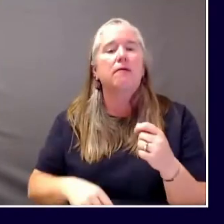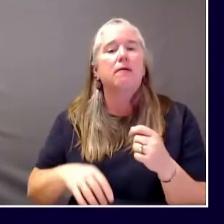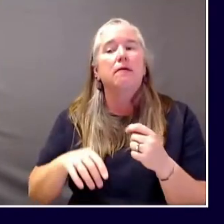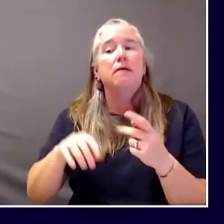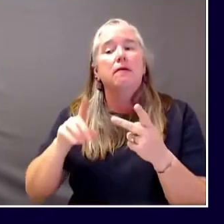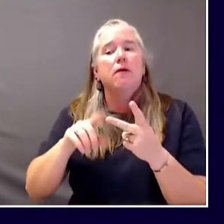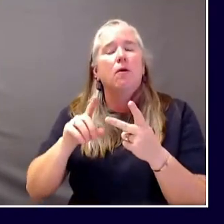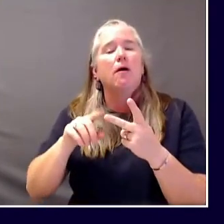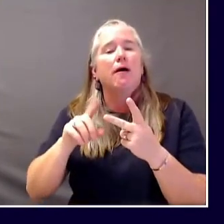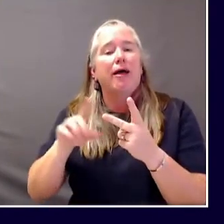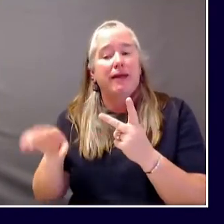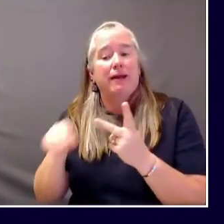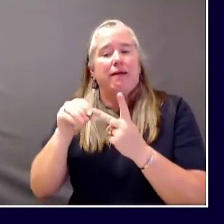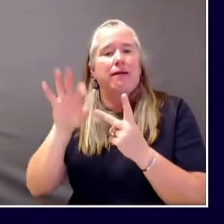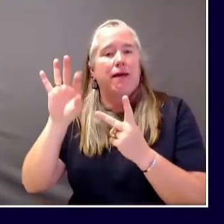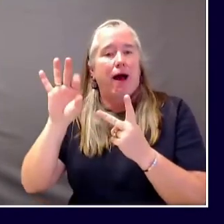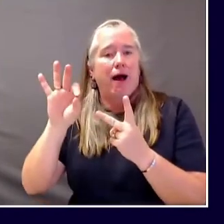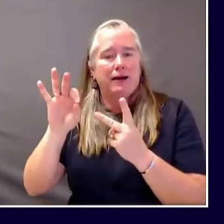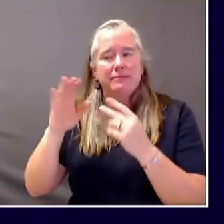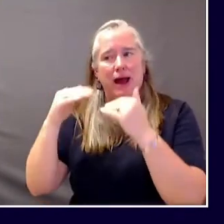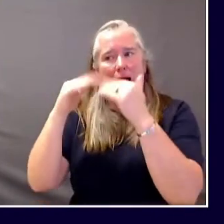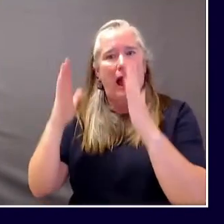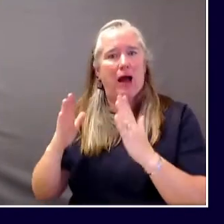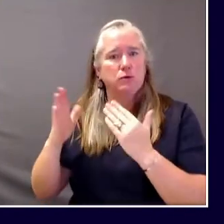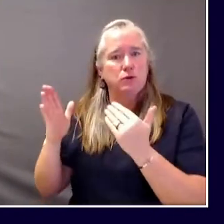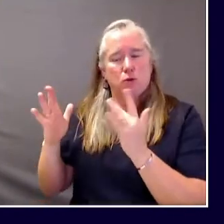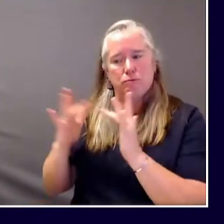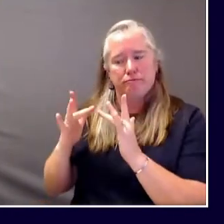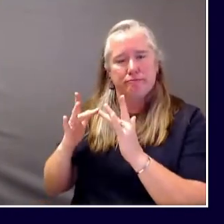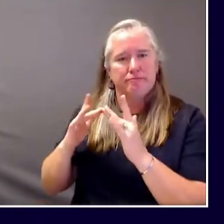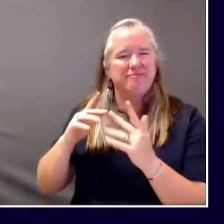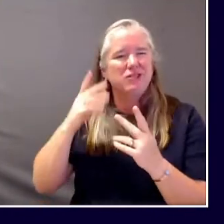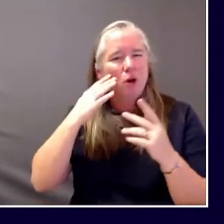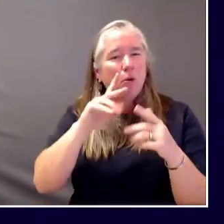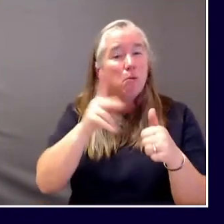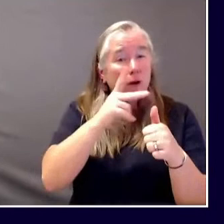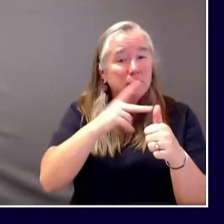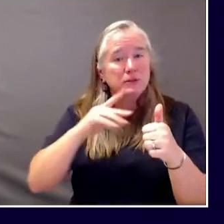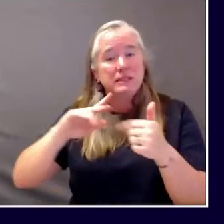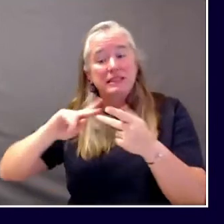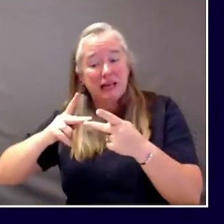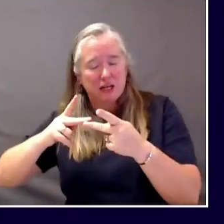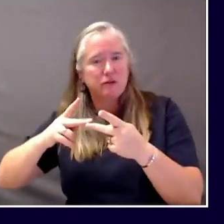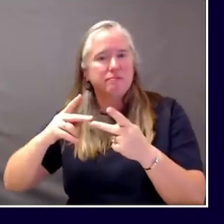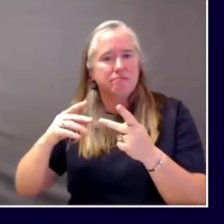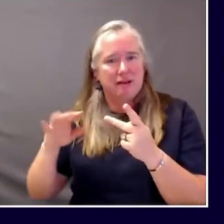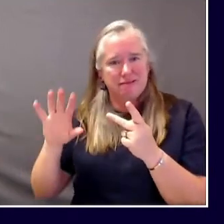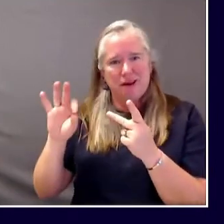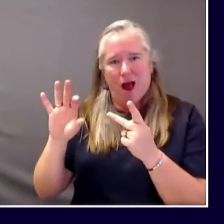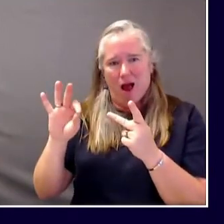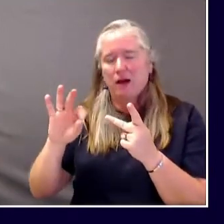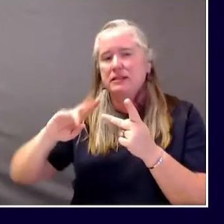household contacts so called